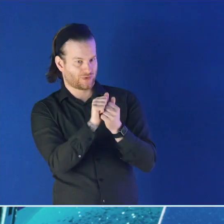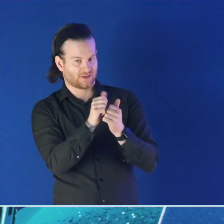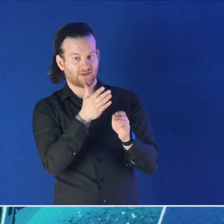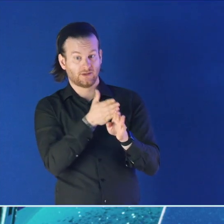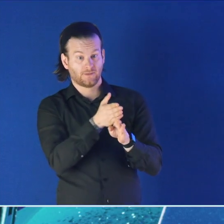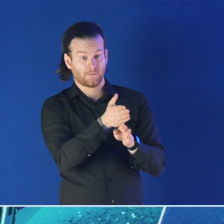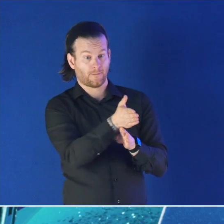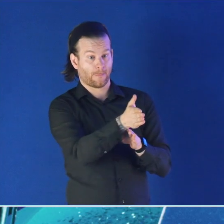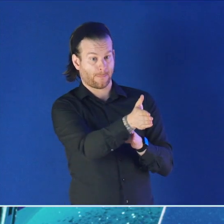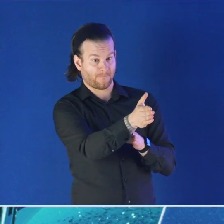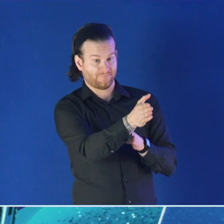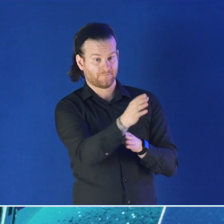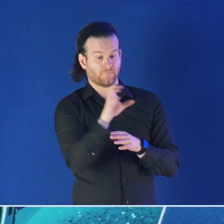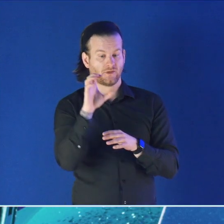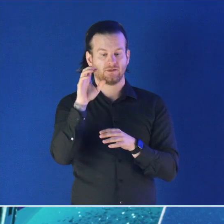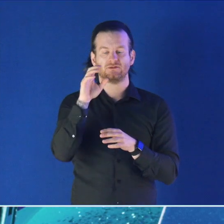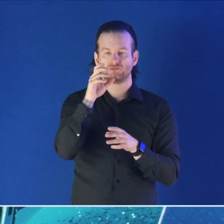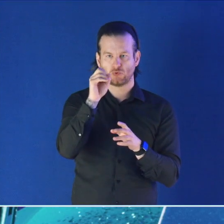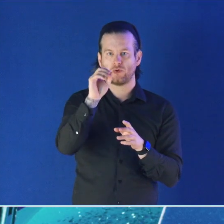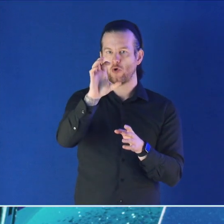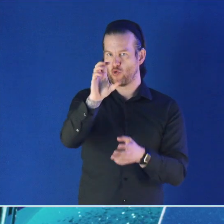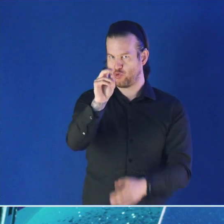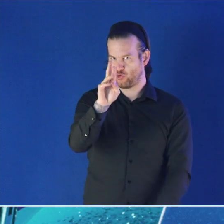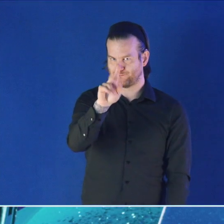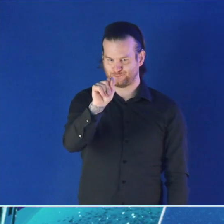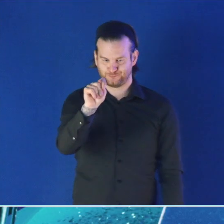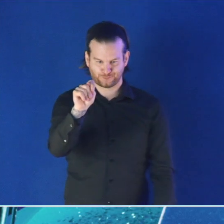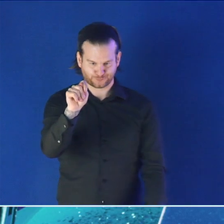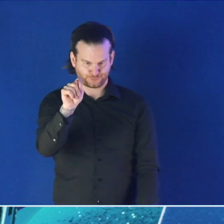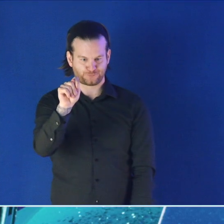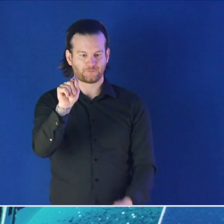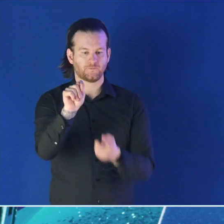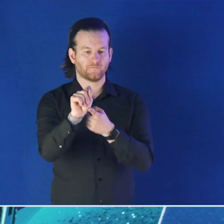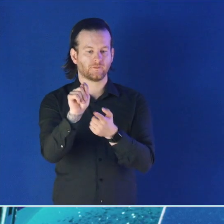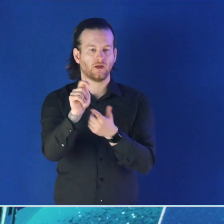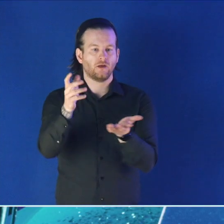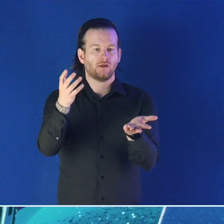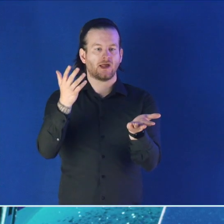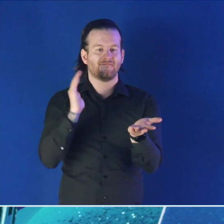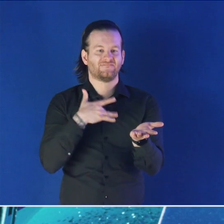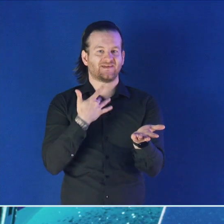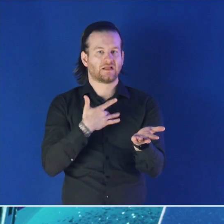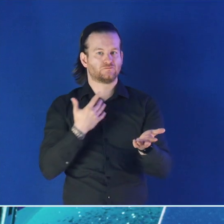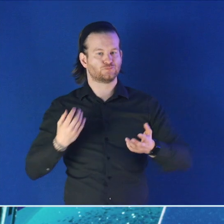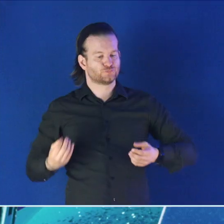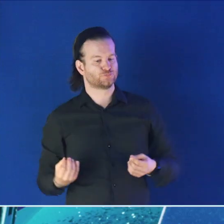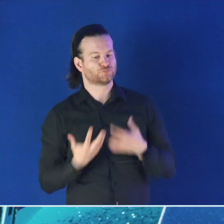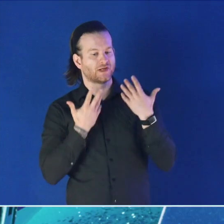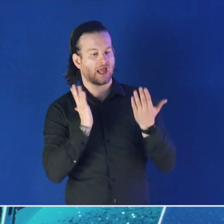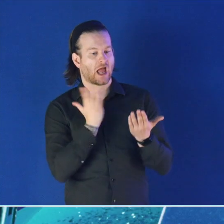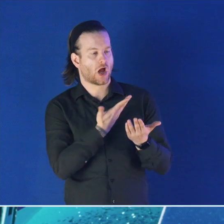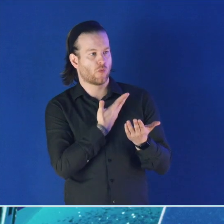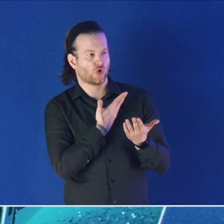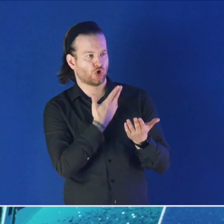So basically, it's been accumulation. It's been so heartwarming to see it come to fruition.